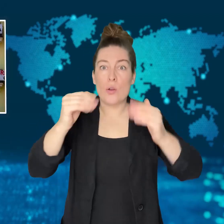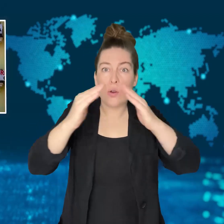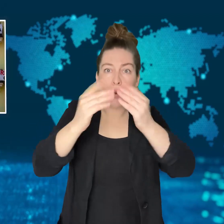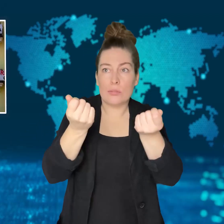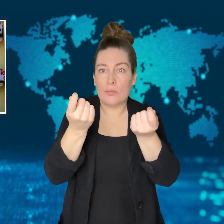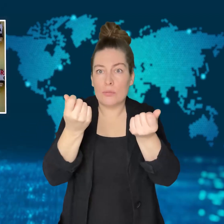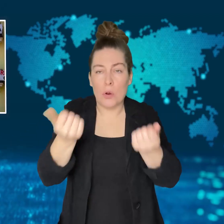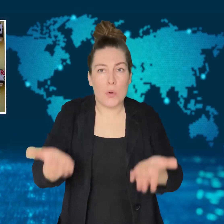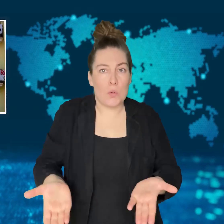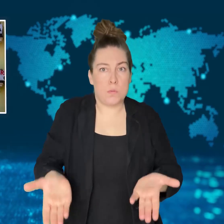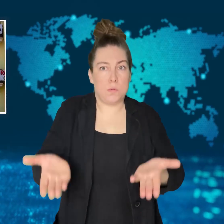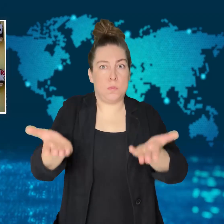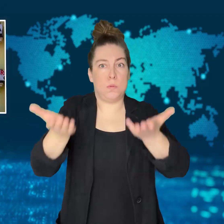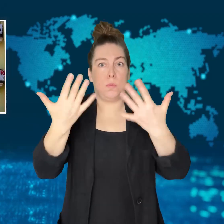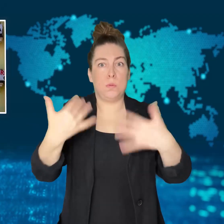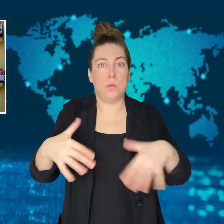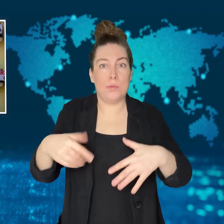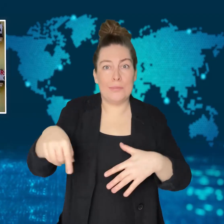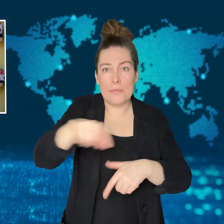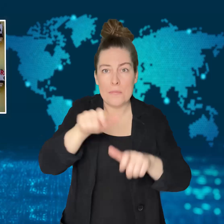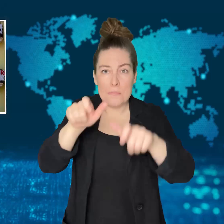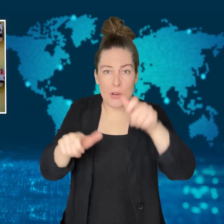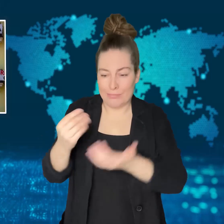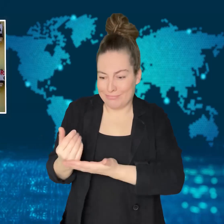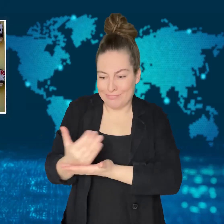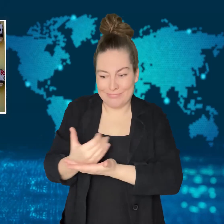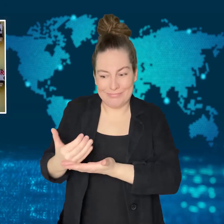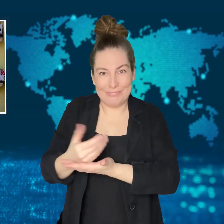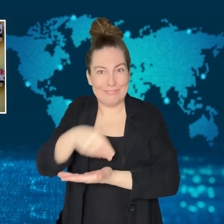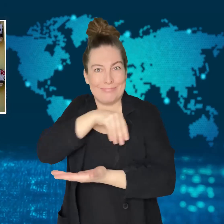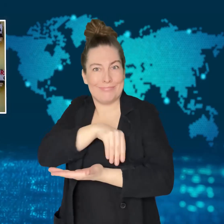One of the measures being proposed is to